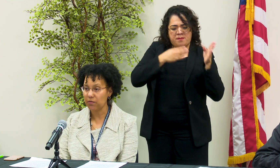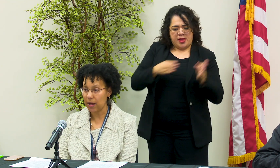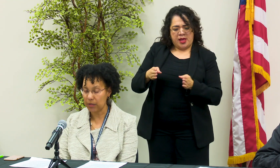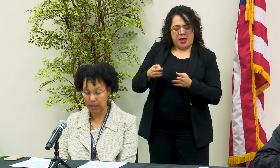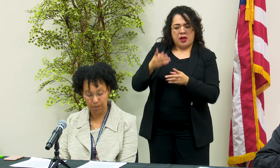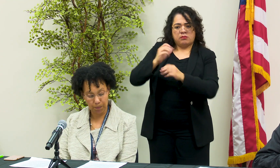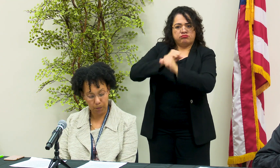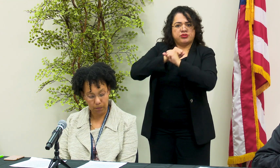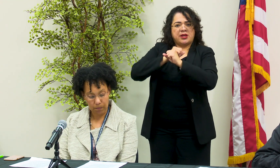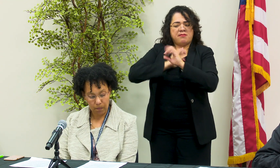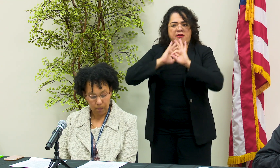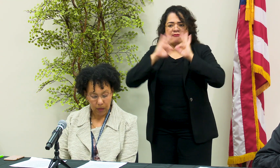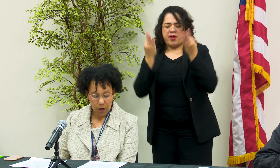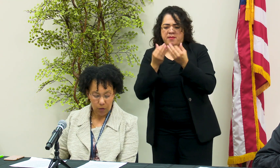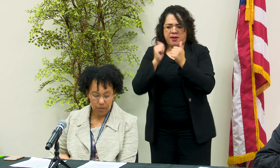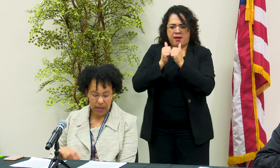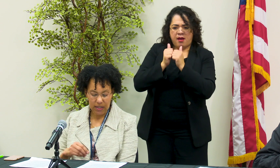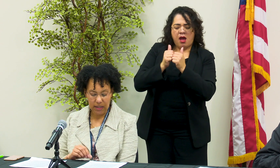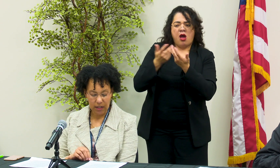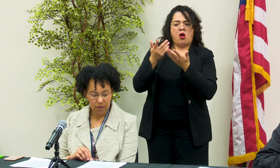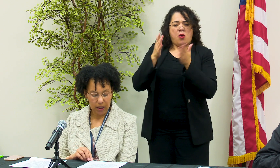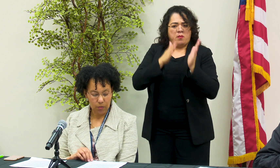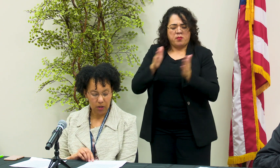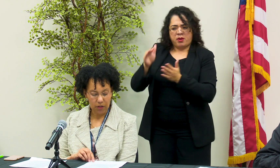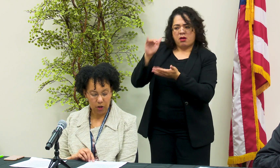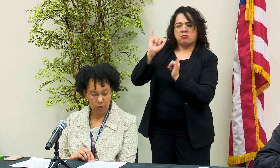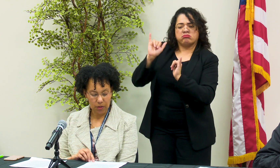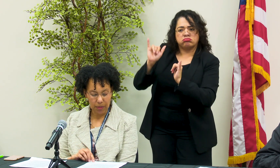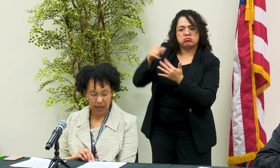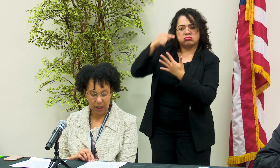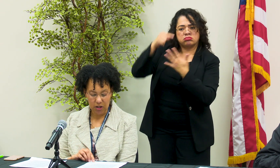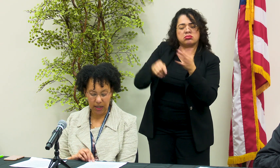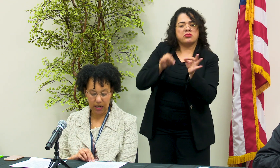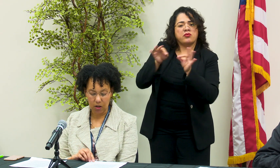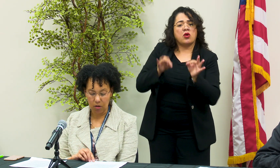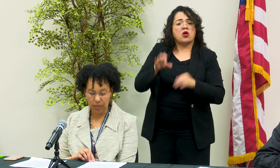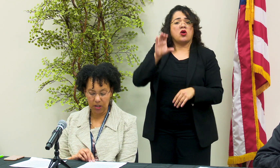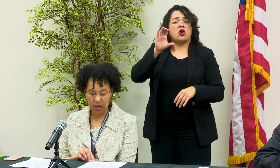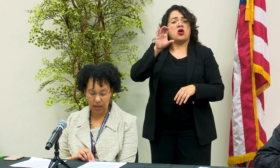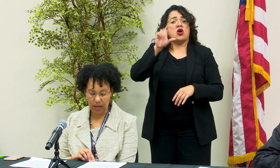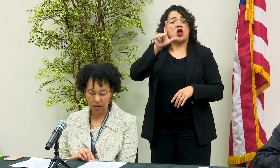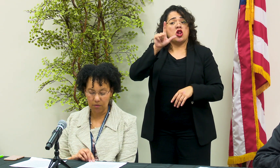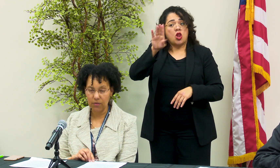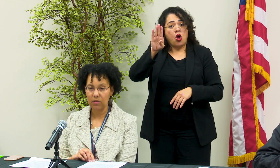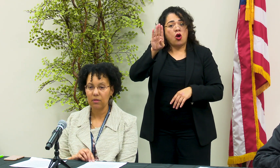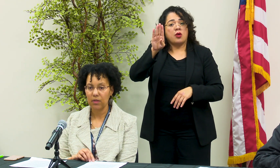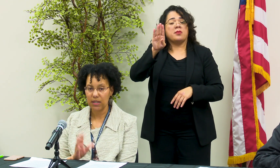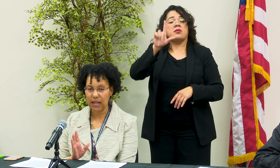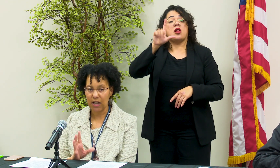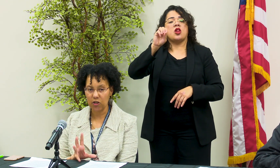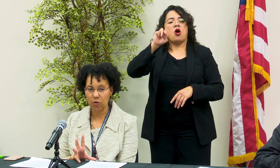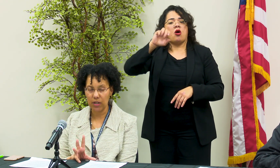family. We've made this link available on the COVID page, again, Longbeach.gov/COVID19